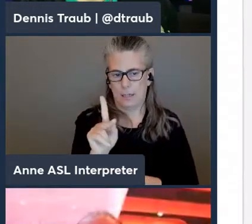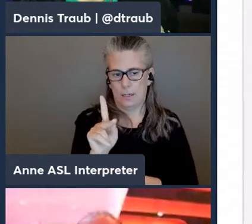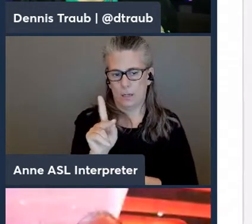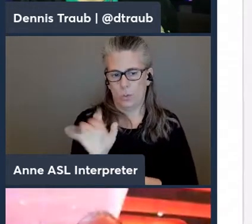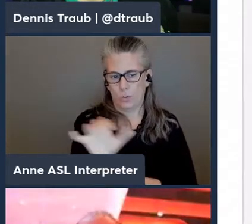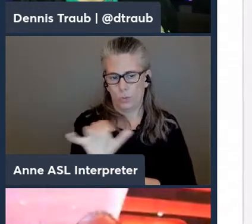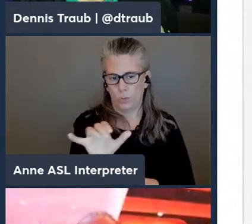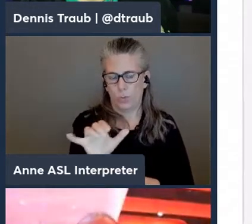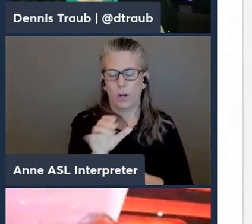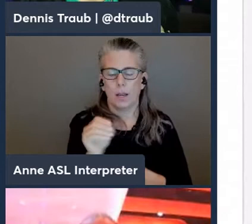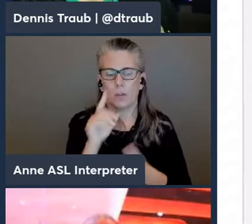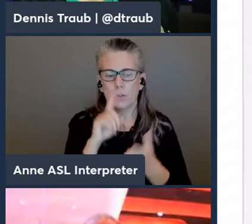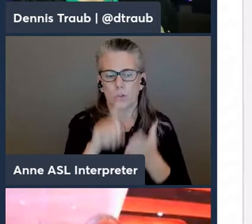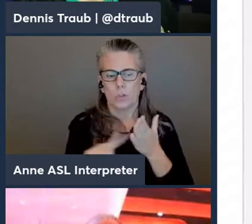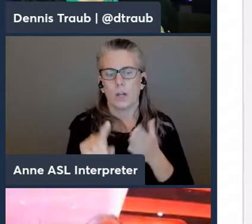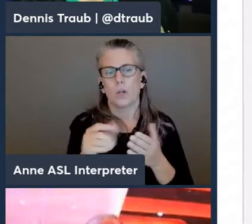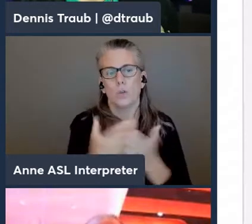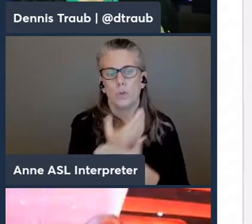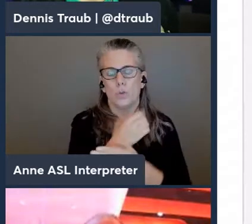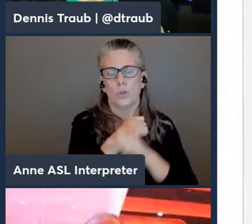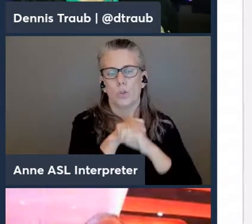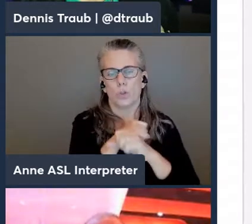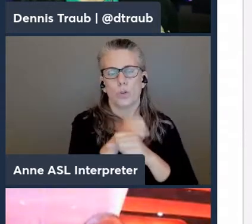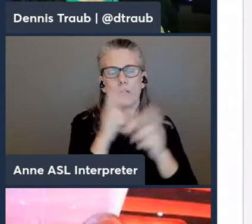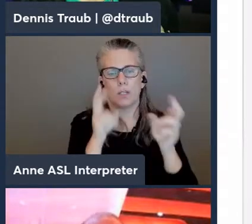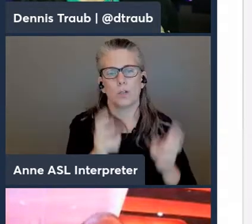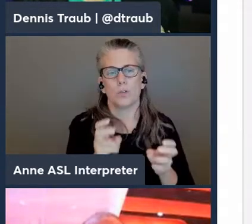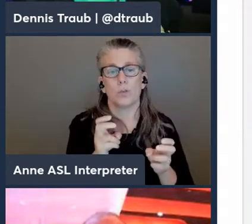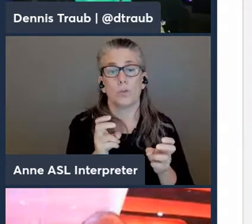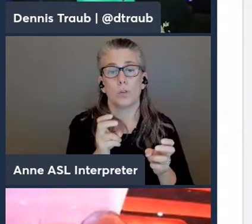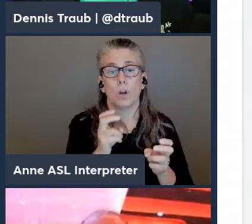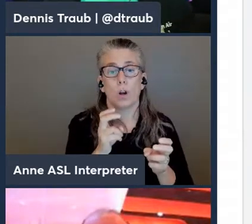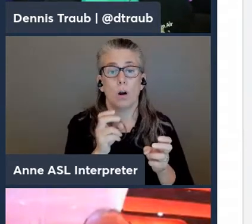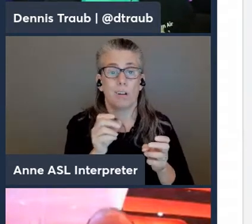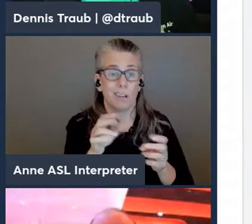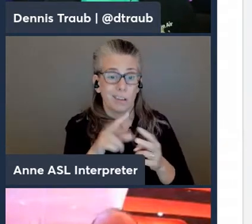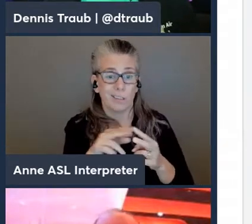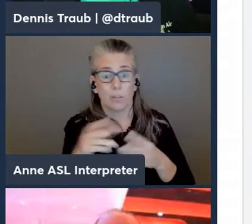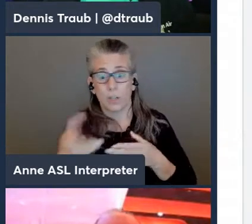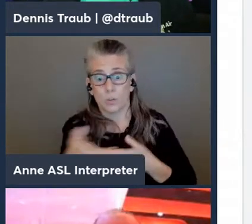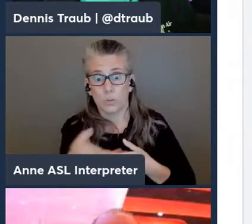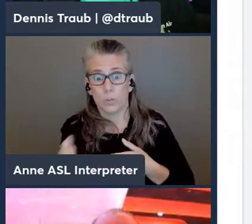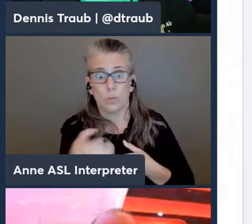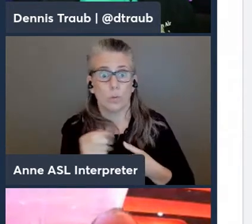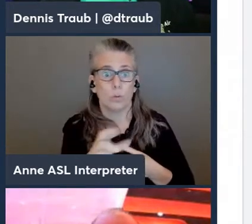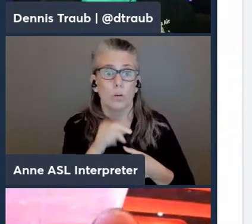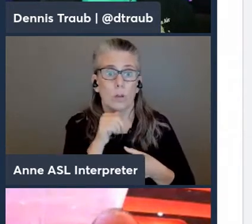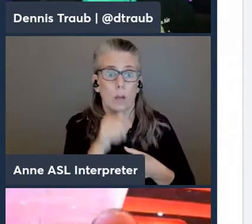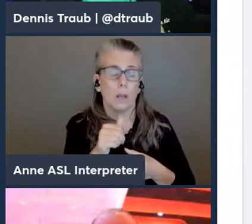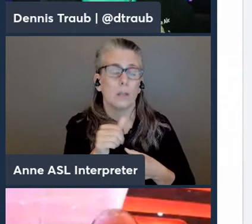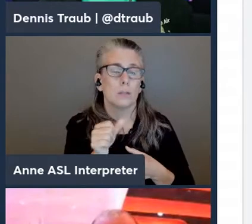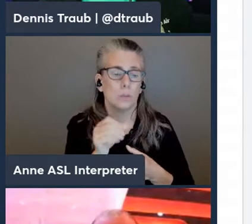or new code quality issues aren't introduced, or they're not introducing new secrets, those sorts of things. Okay.